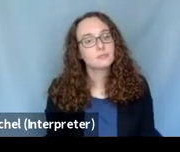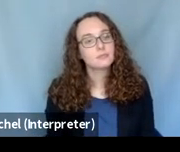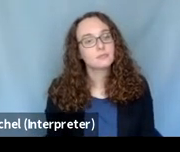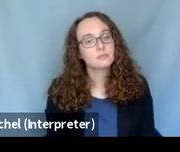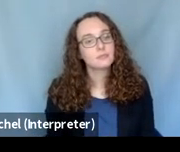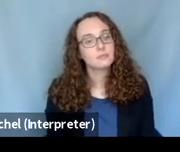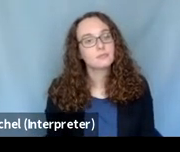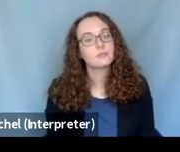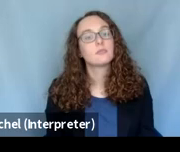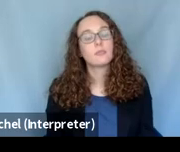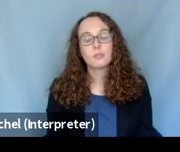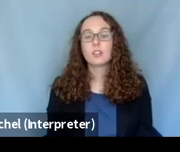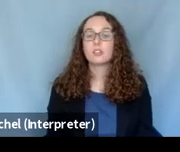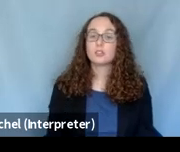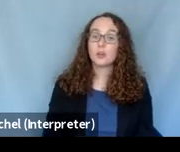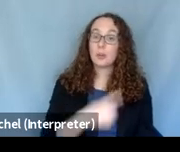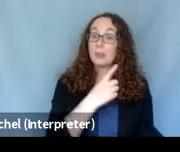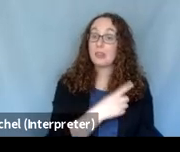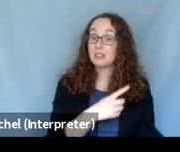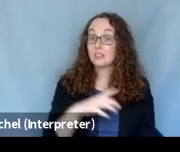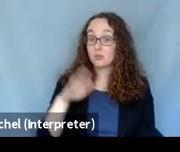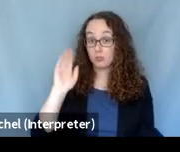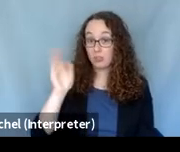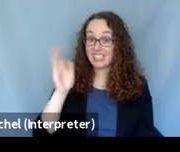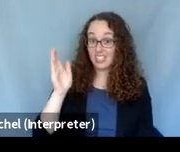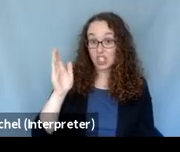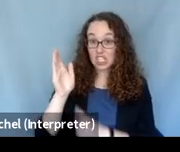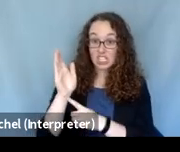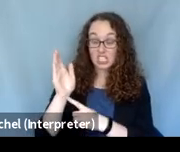November. Yeah September, November... we'll let you know